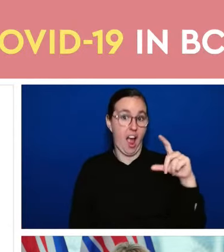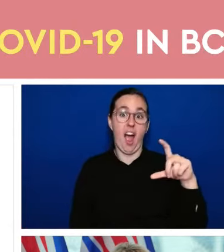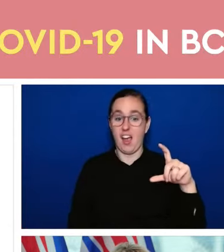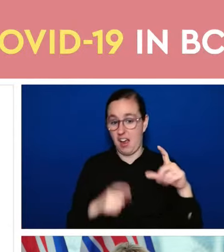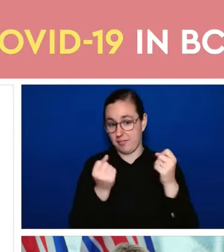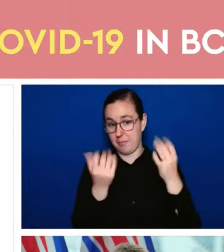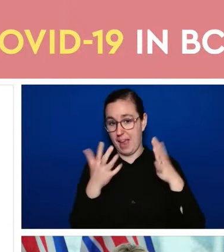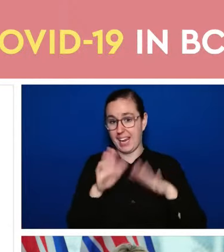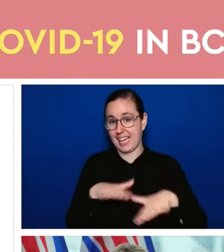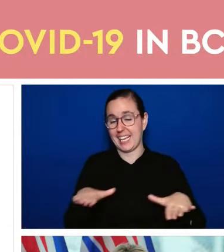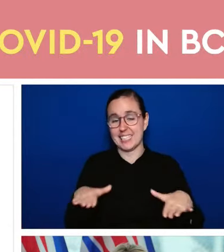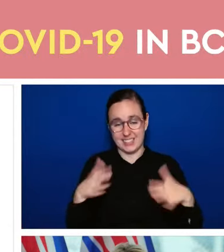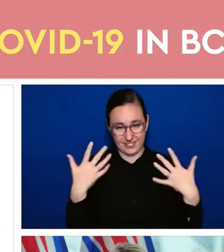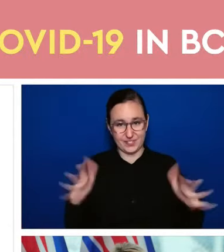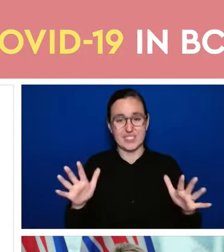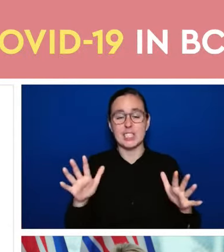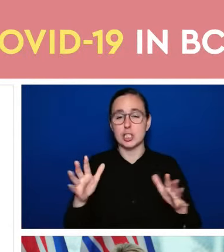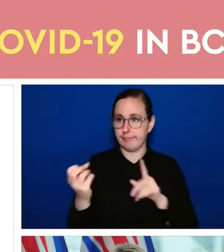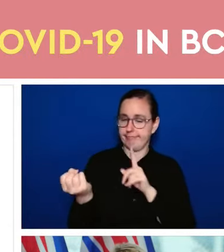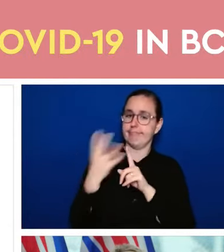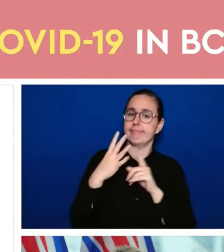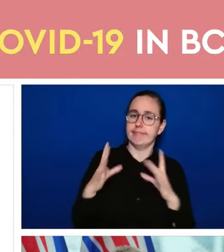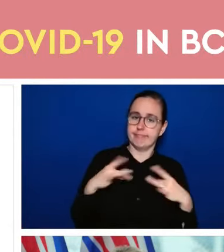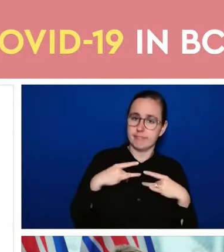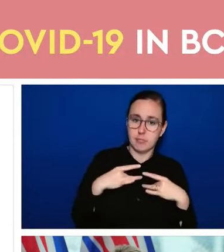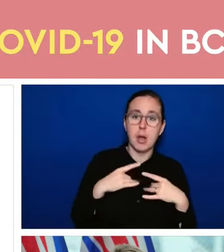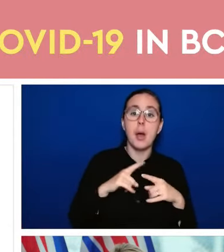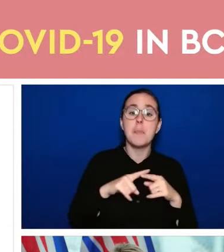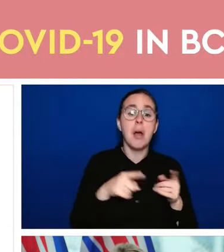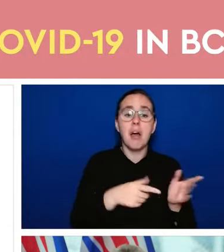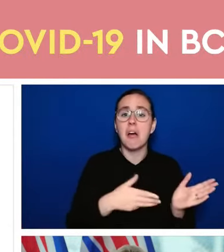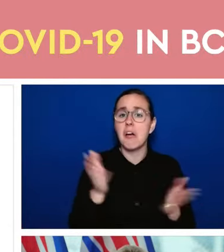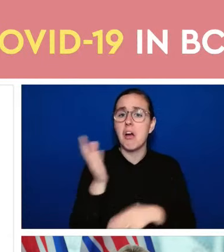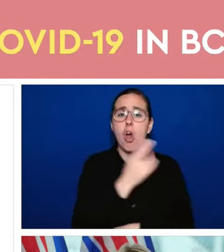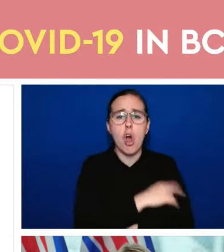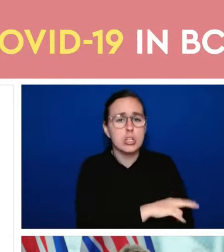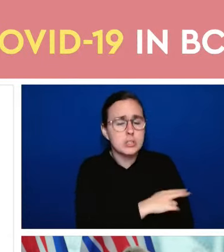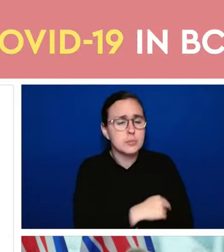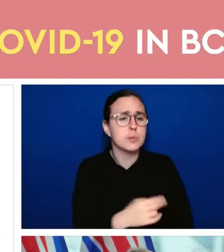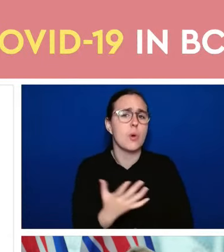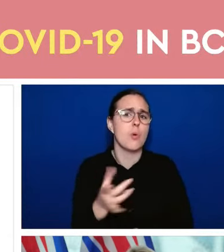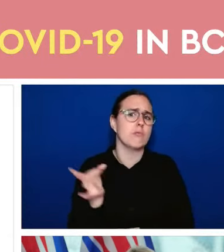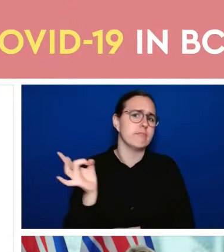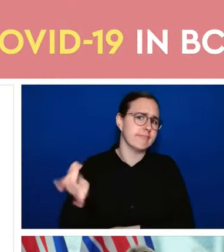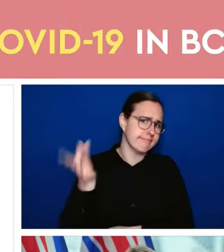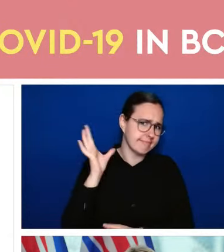or long term consequences in children which is the good